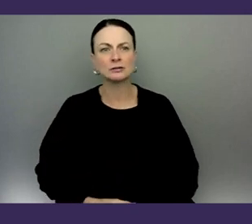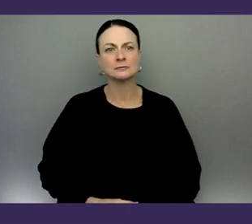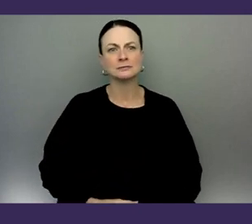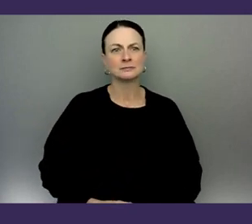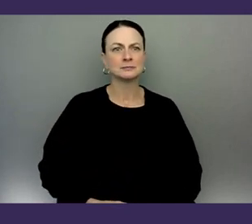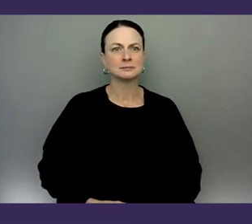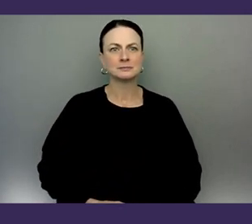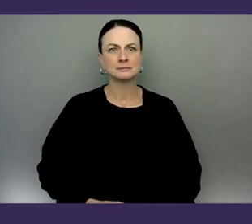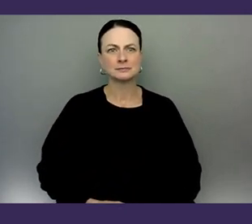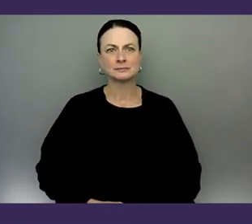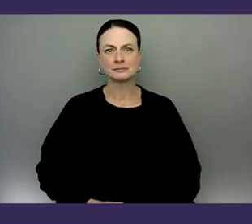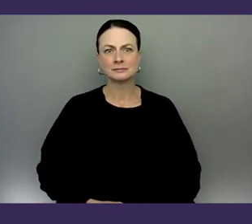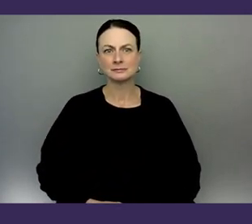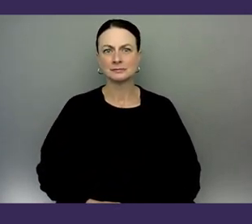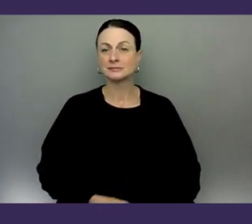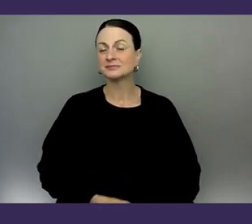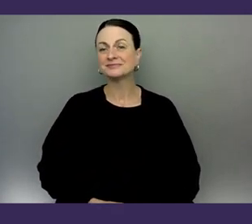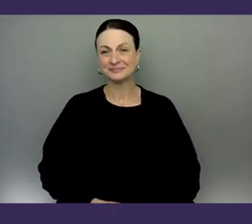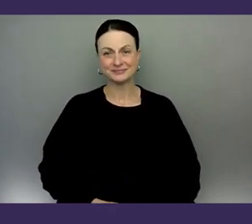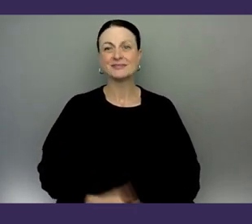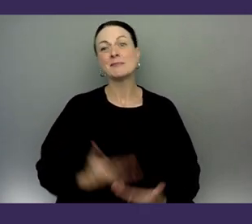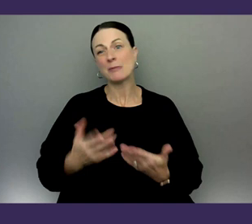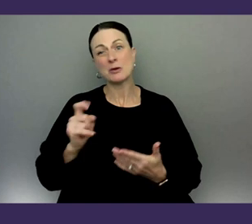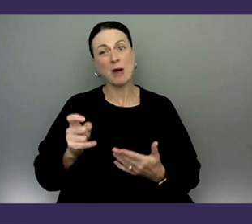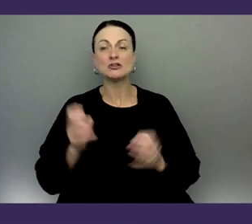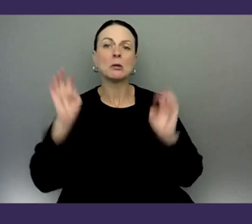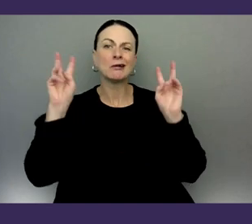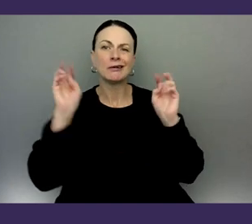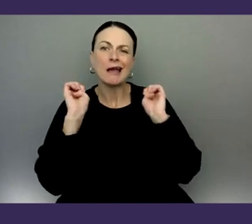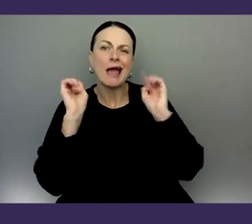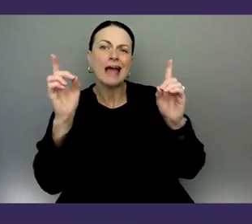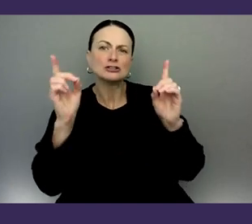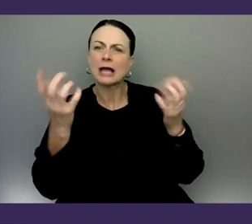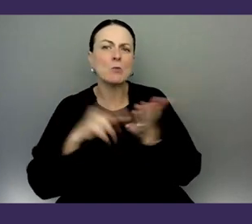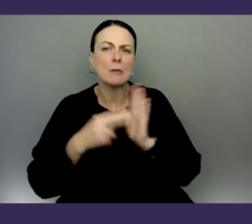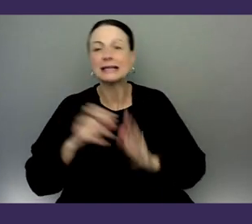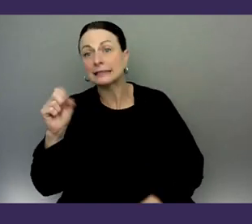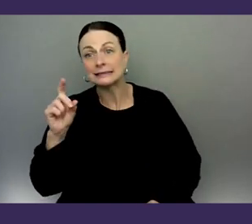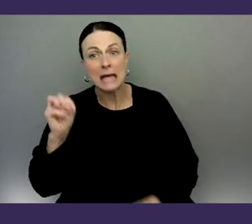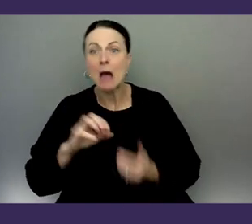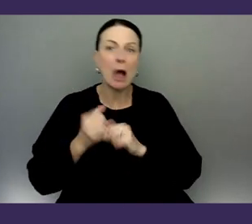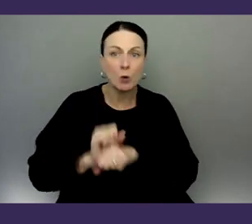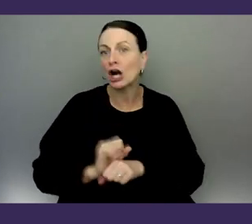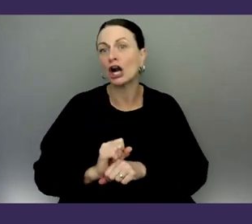you've had to do maybe a little bit of educating about what SDM might be and how it works for Karla